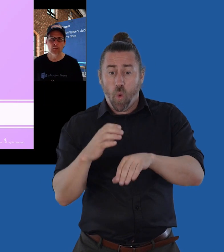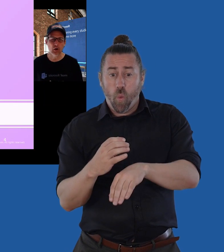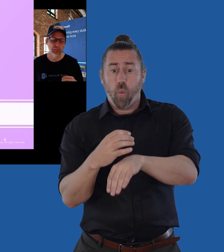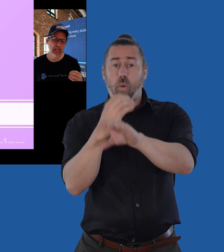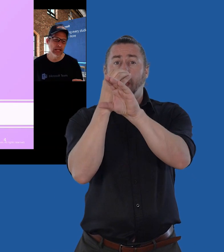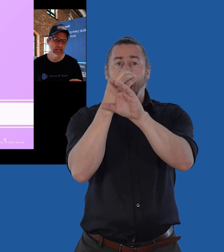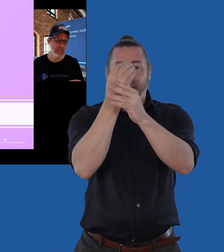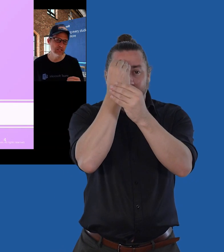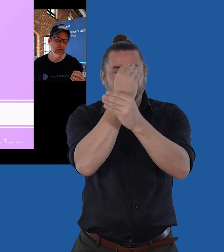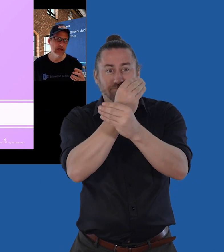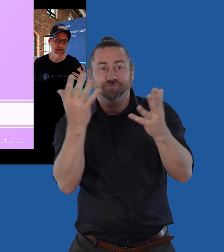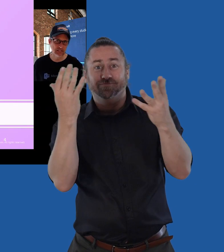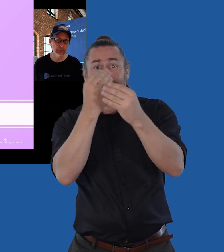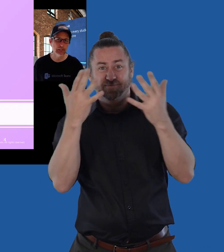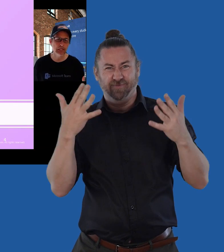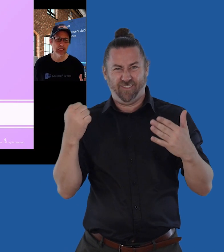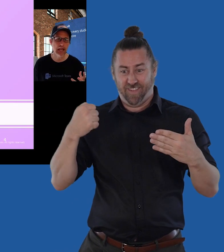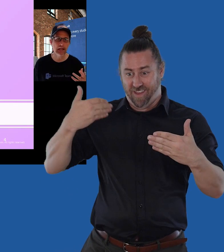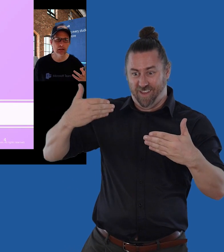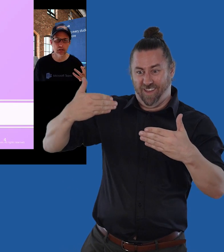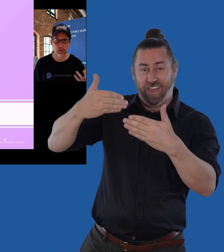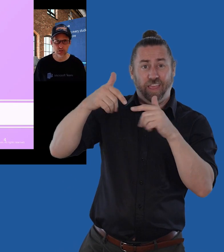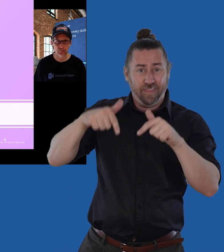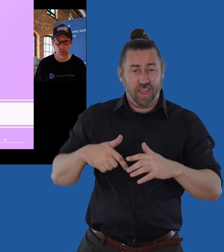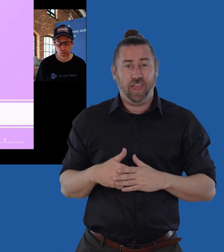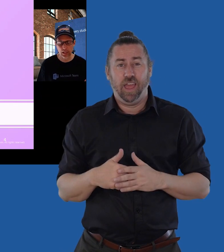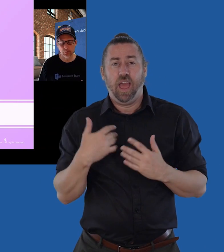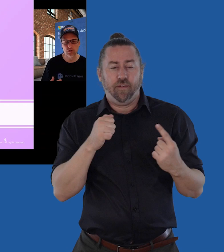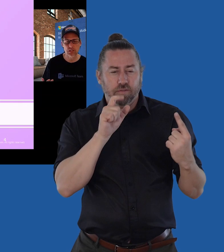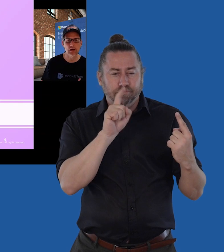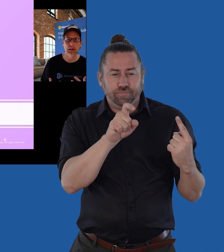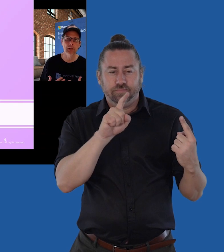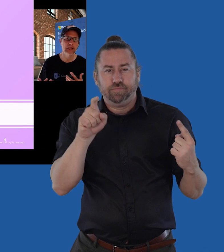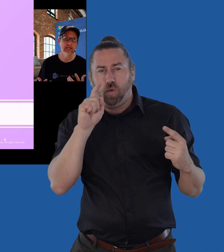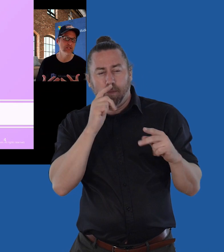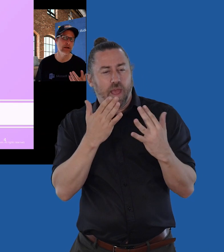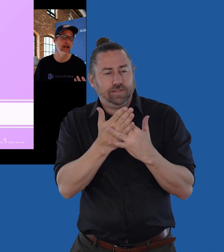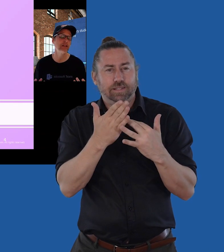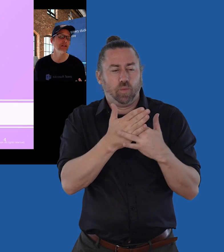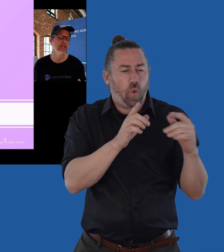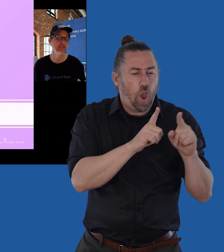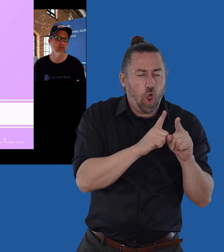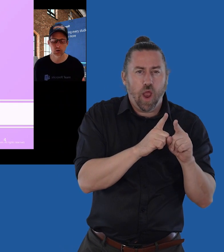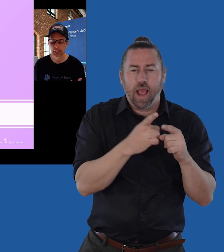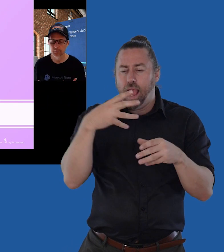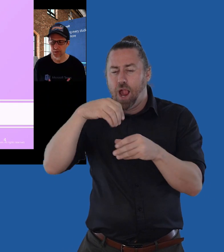I've got playlists around accessibility, and inclusive learning, but I've also got a playlist around other things as well,